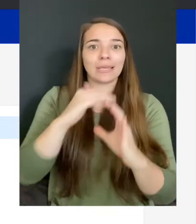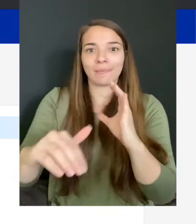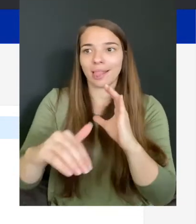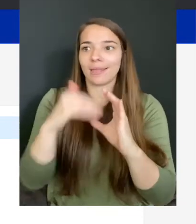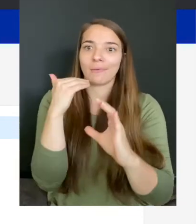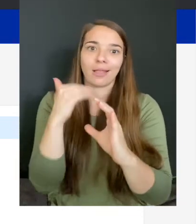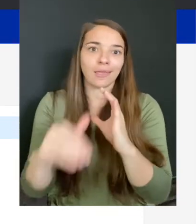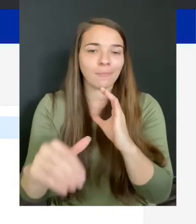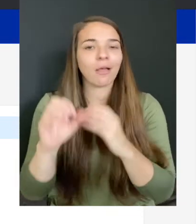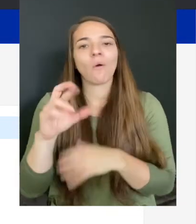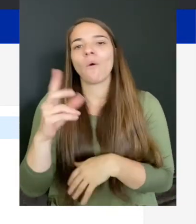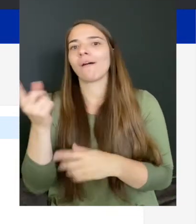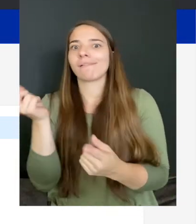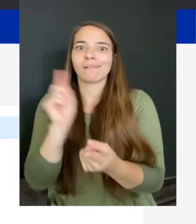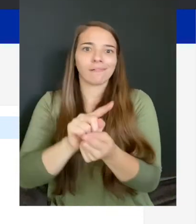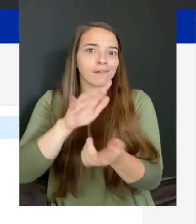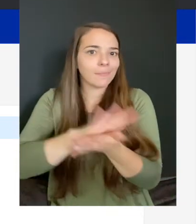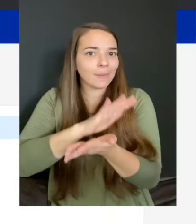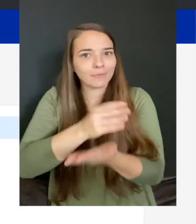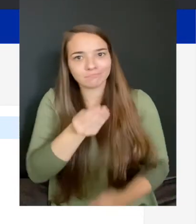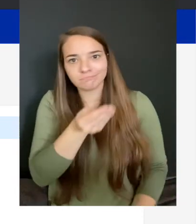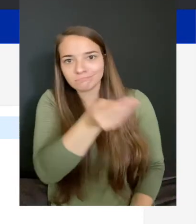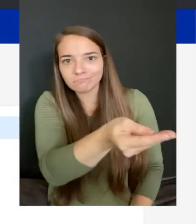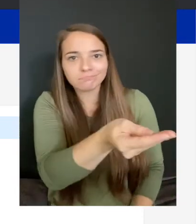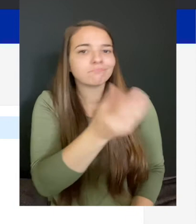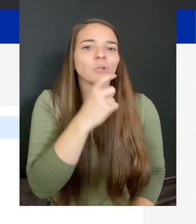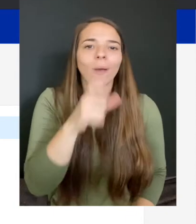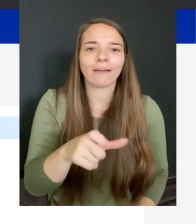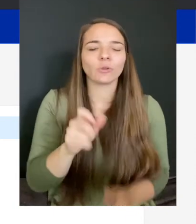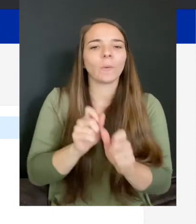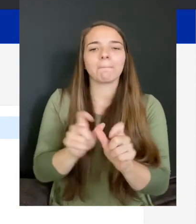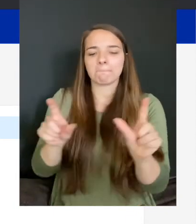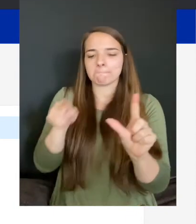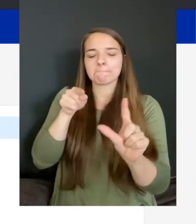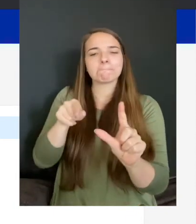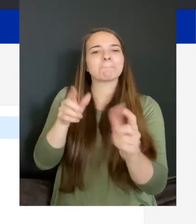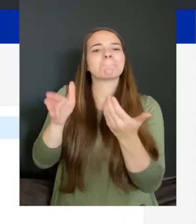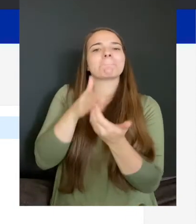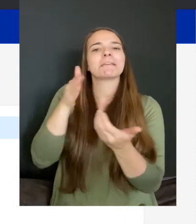come to the office to give it to us, it'll be right here in the portal, and any documents